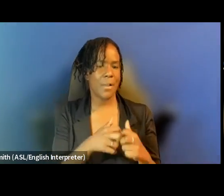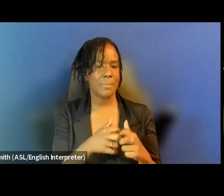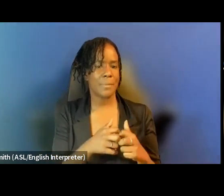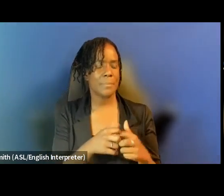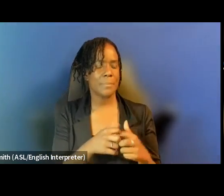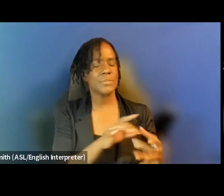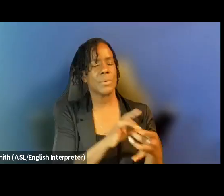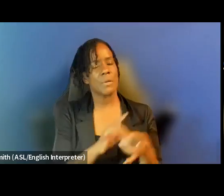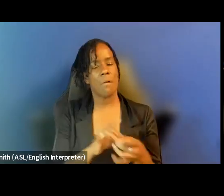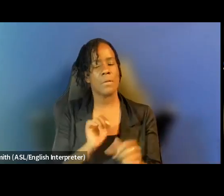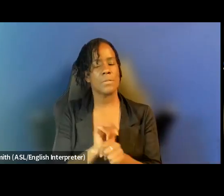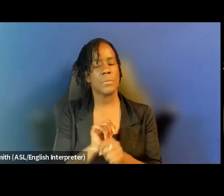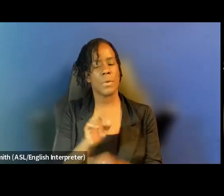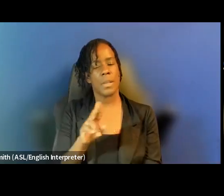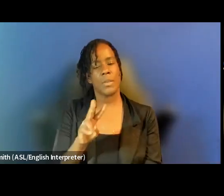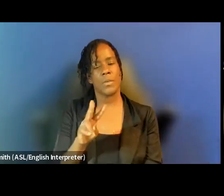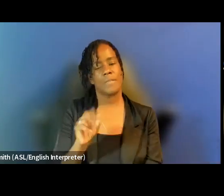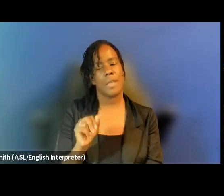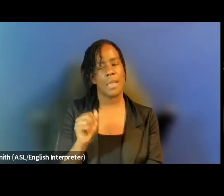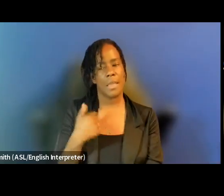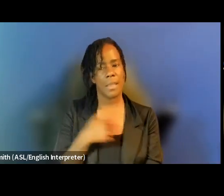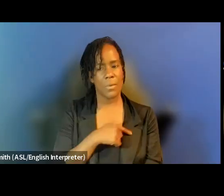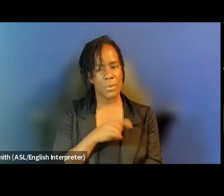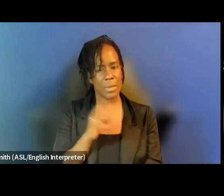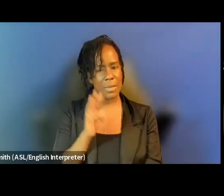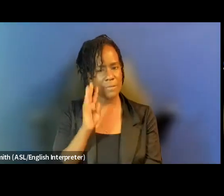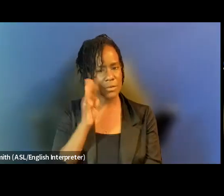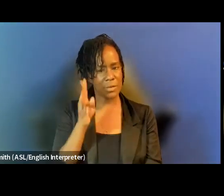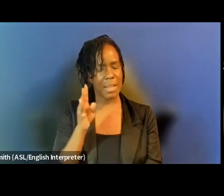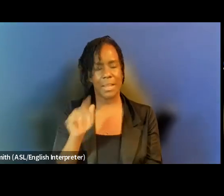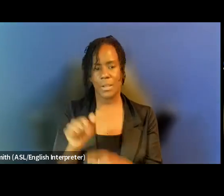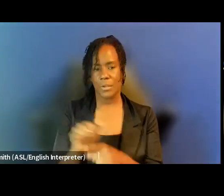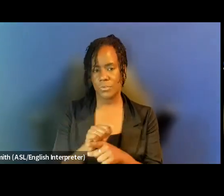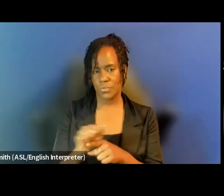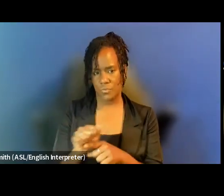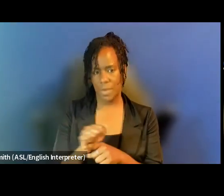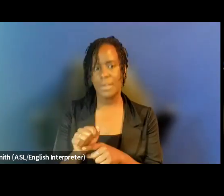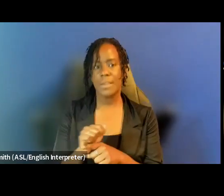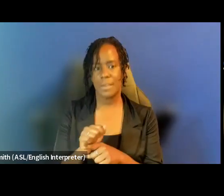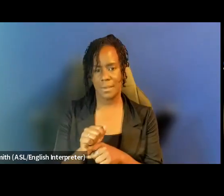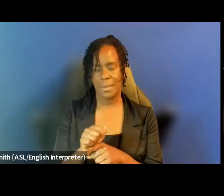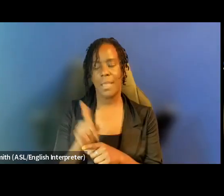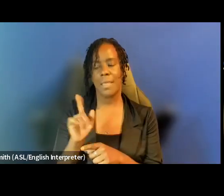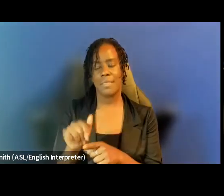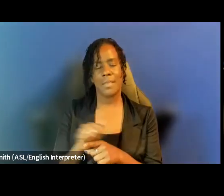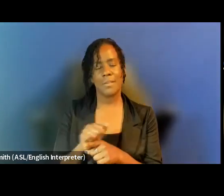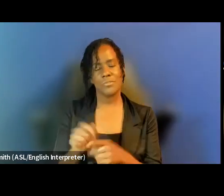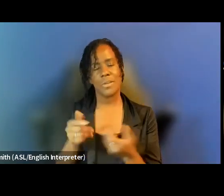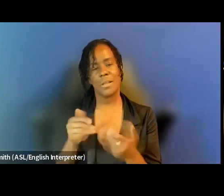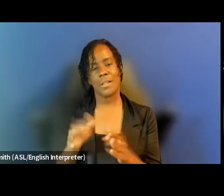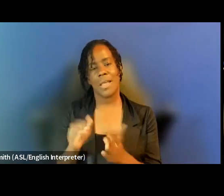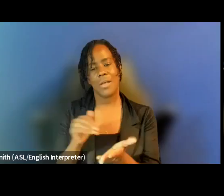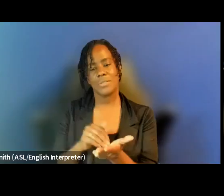It is a fairly recent study. 2022, not that there is significant broad movement about that. I would say this are